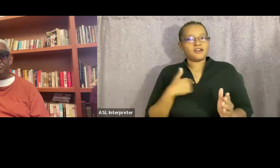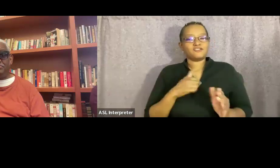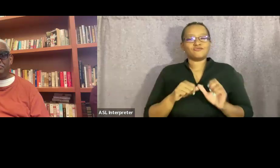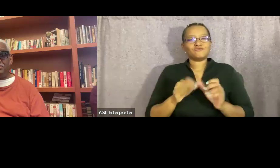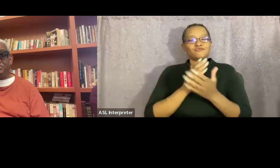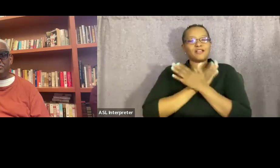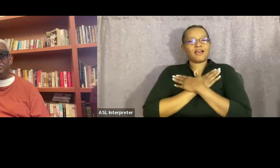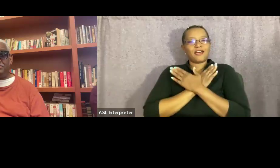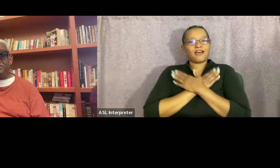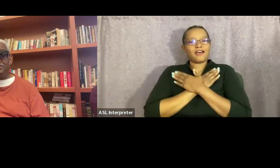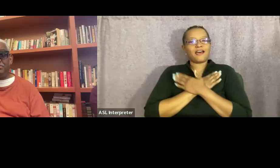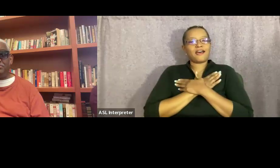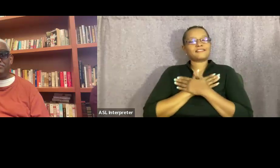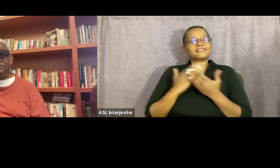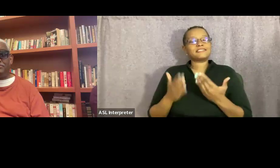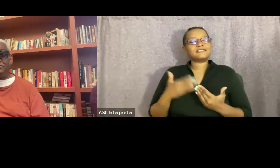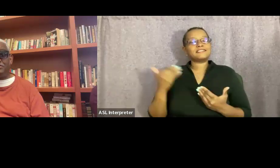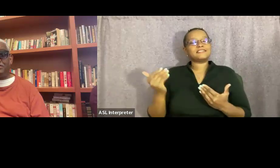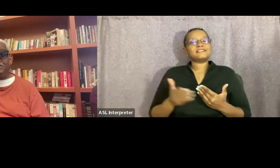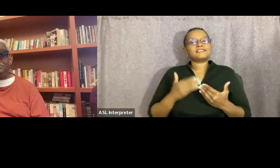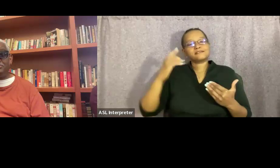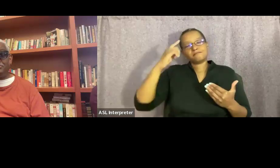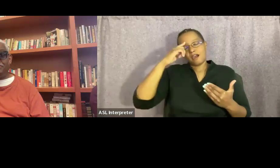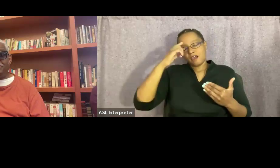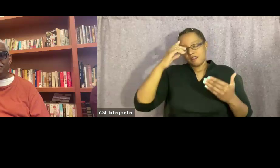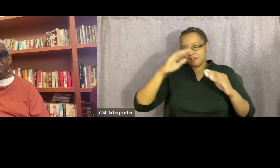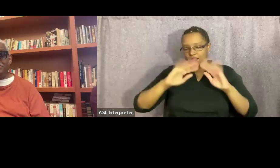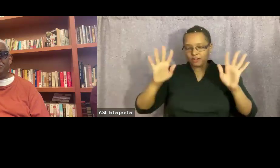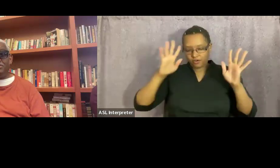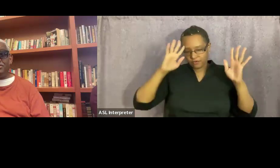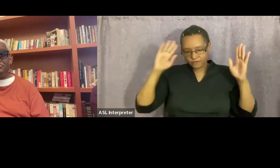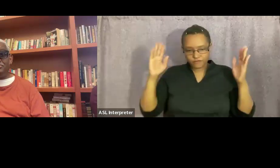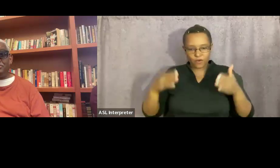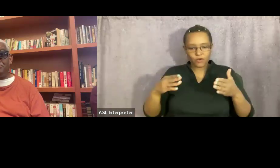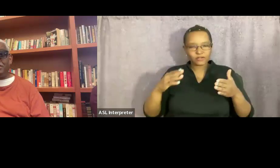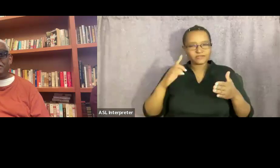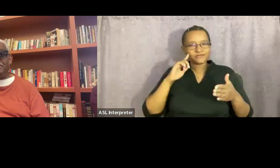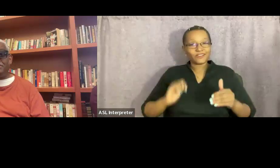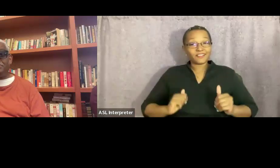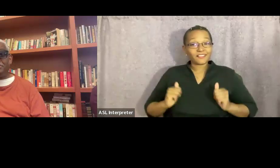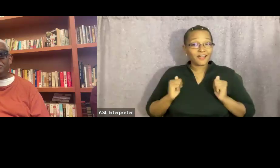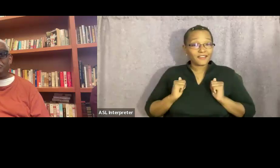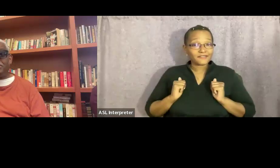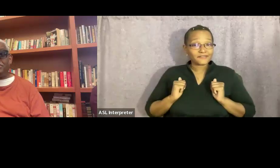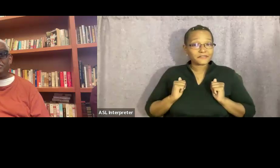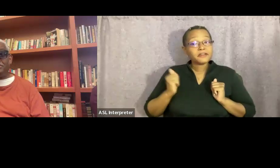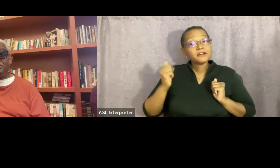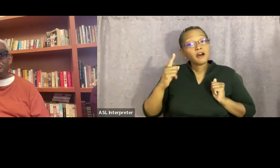be more eased, and be more focused in our lives. Meditation in my life has been a great,